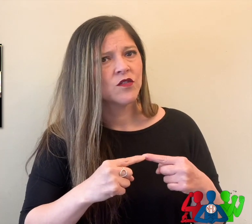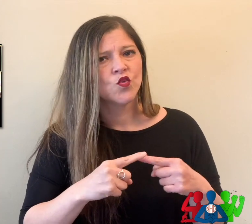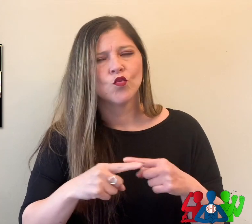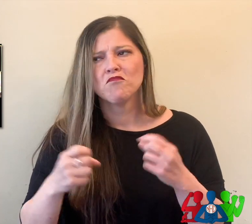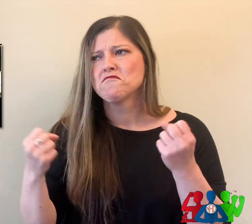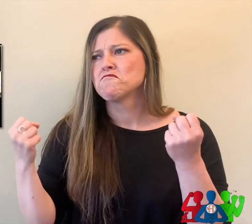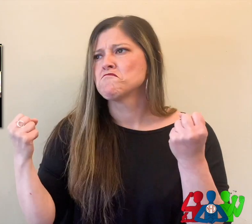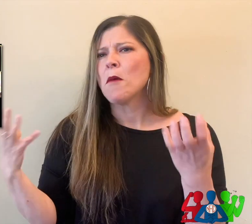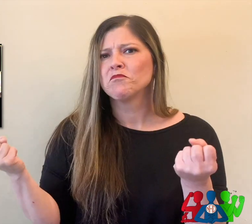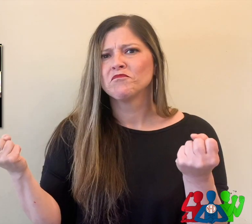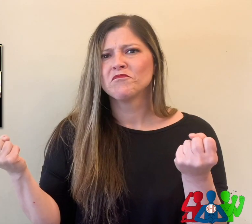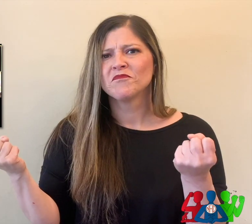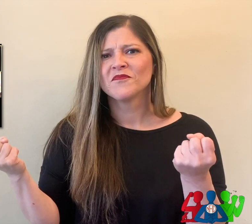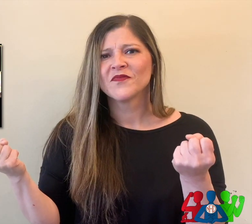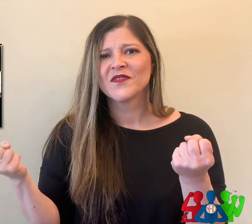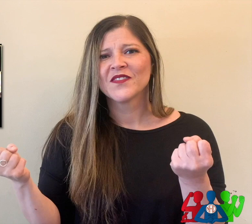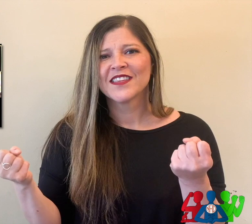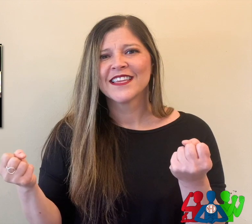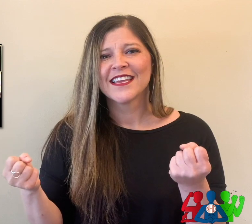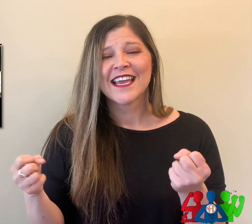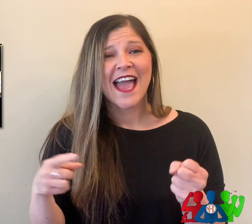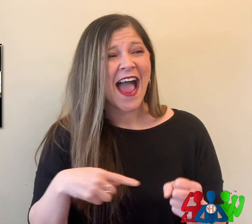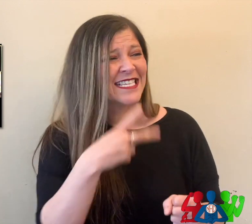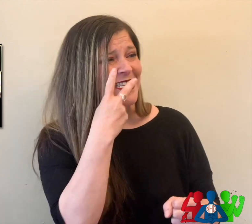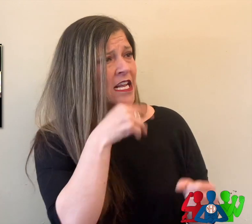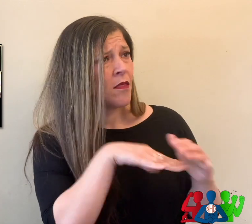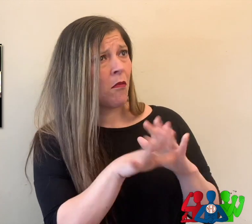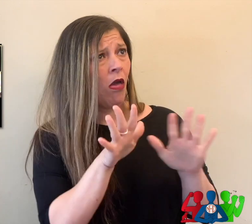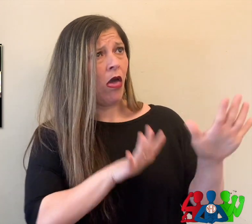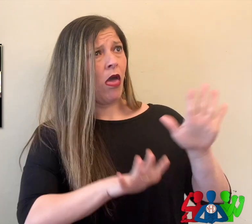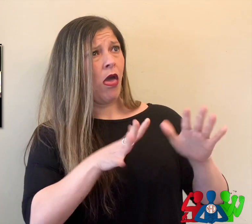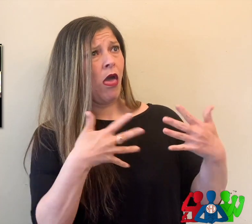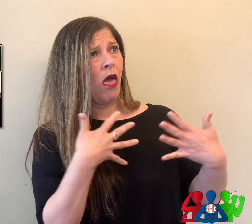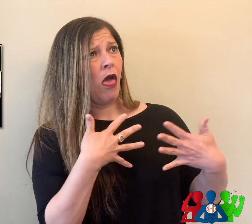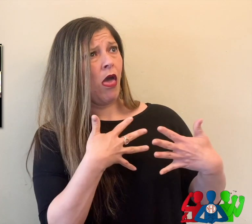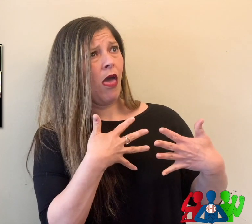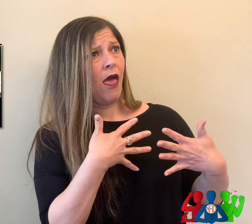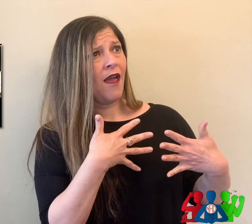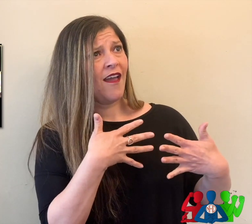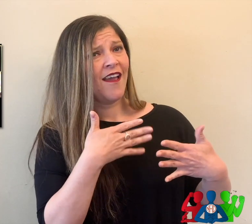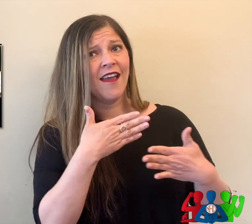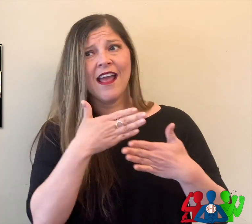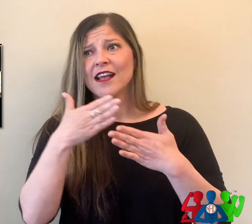have grown from day one where they didn't know any sign to the end where they're fluent, from